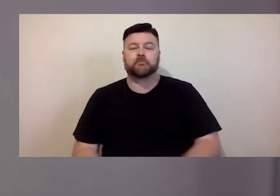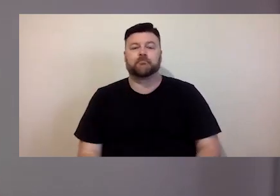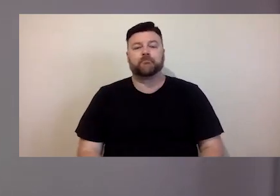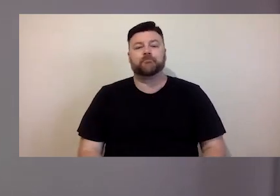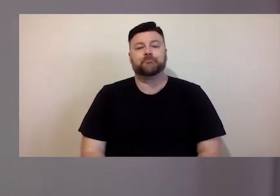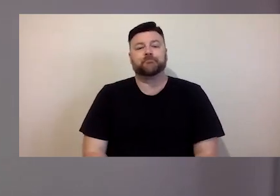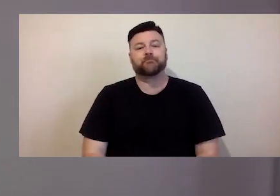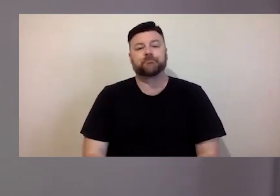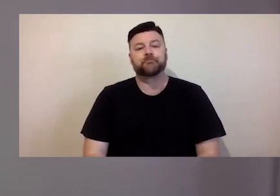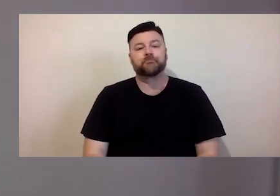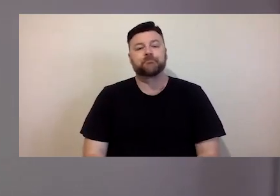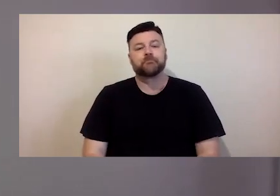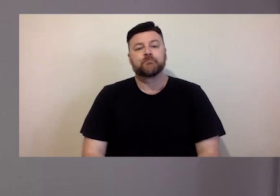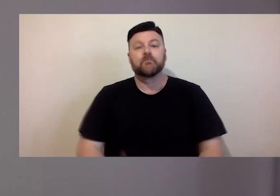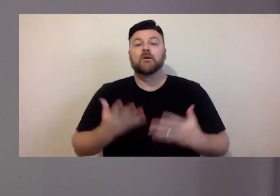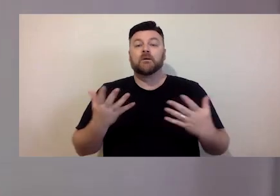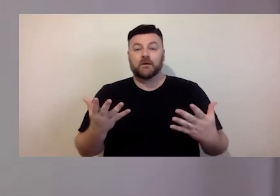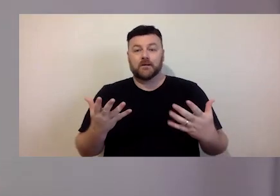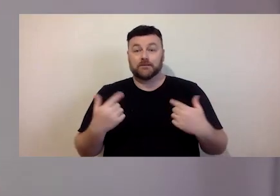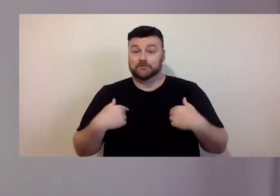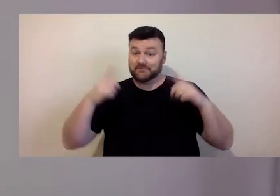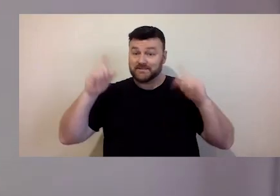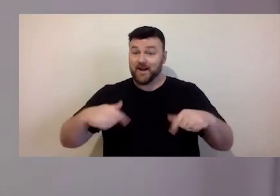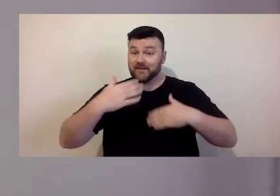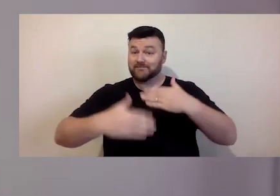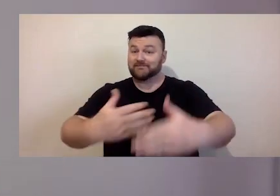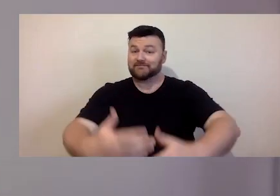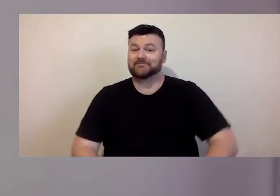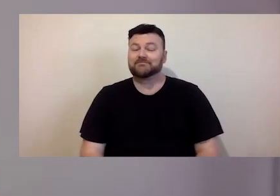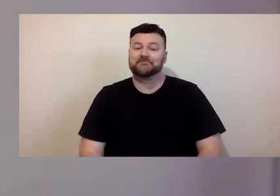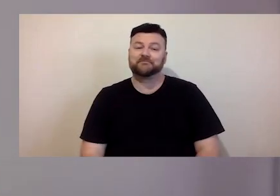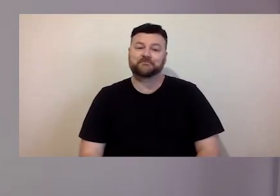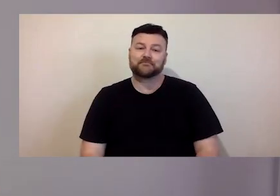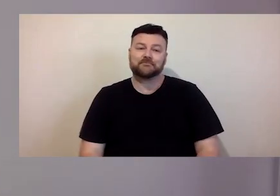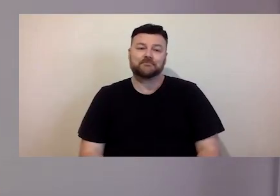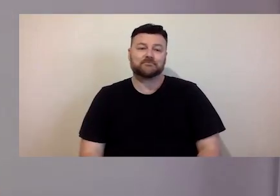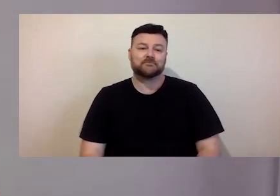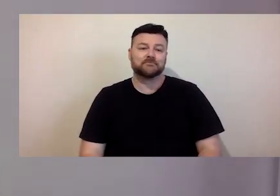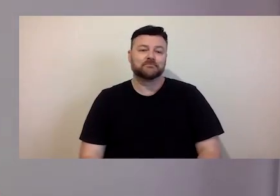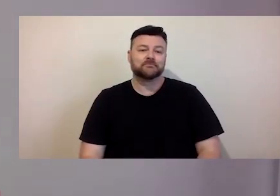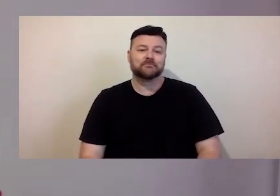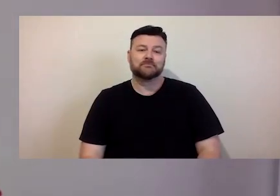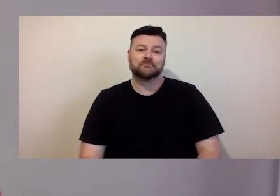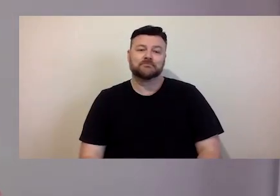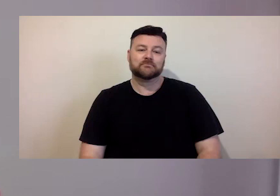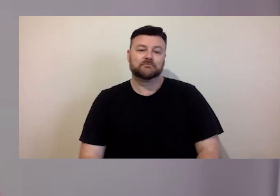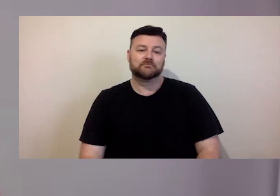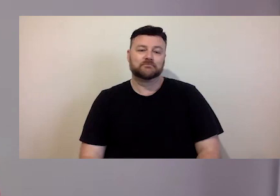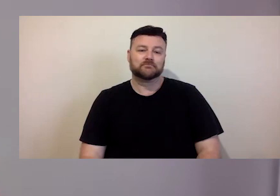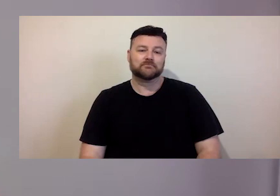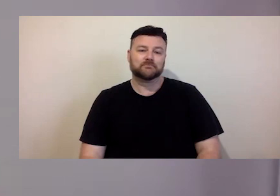So, let's begin.